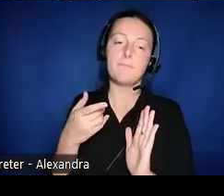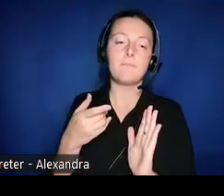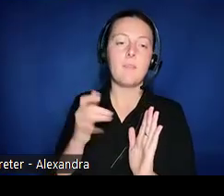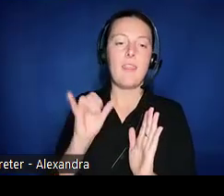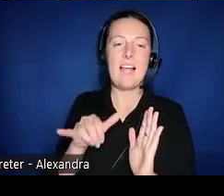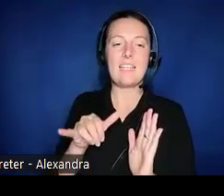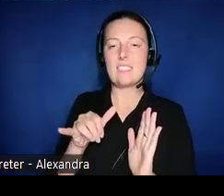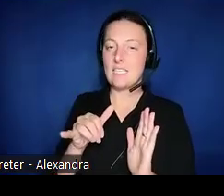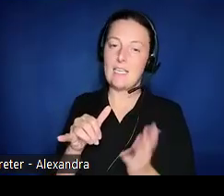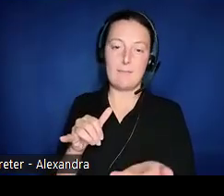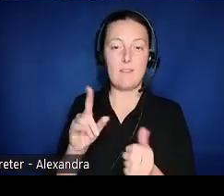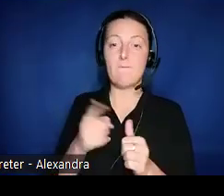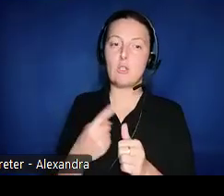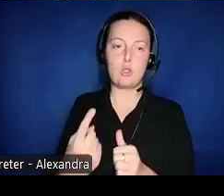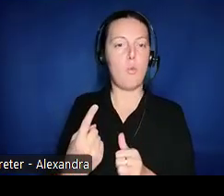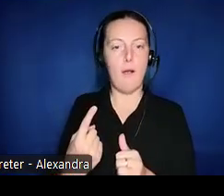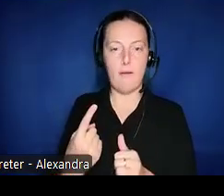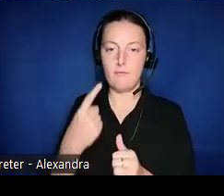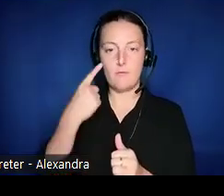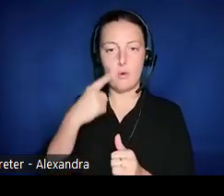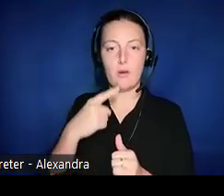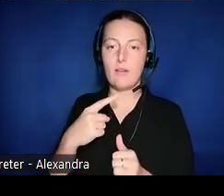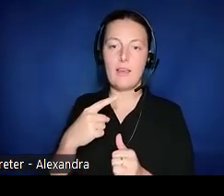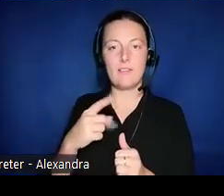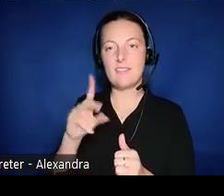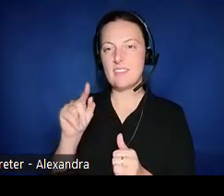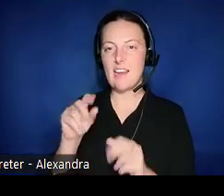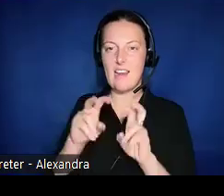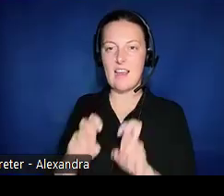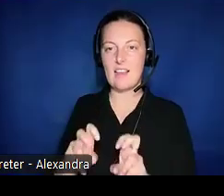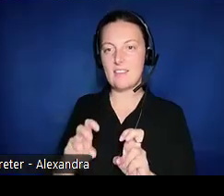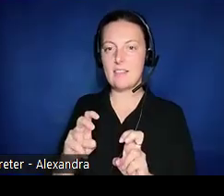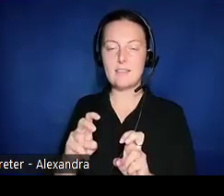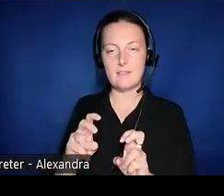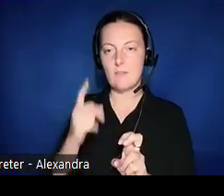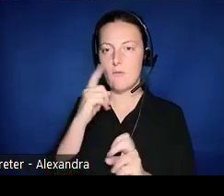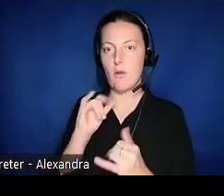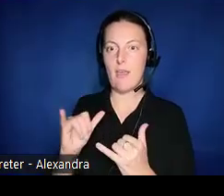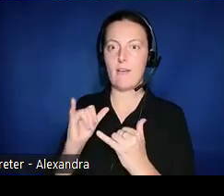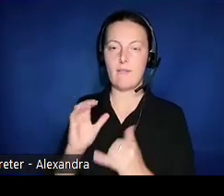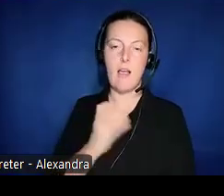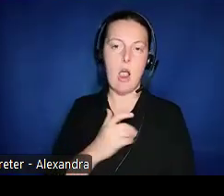know why, but but the best guess appears to be um that the concept of a summary statistic that